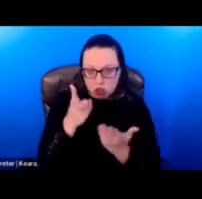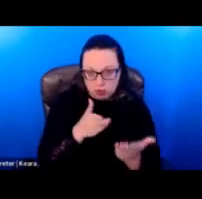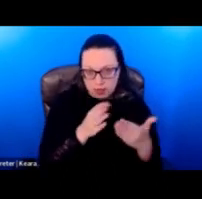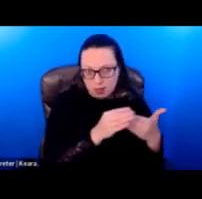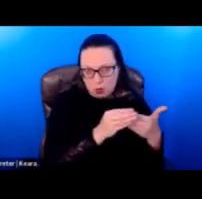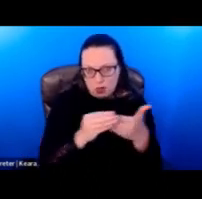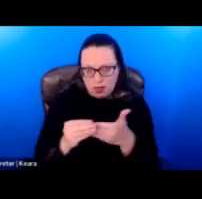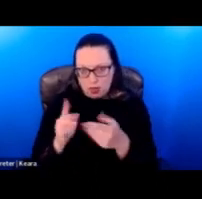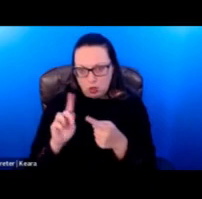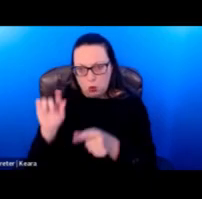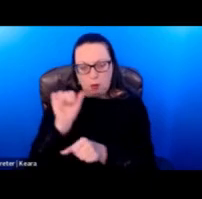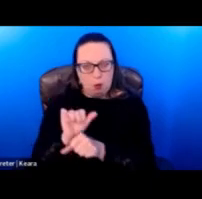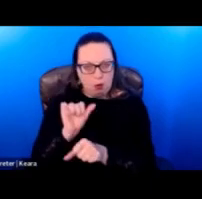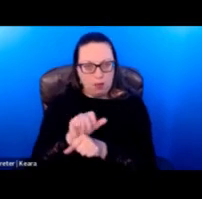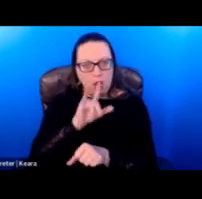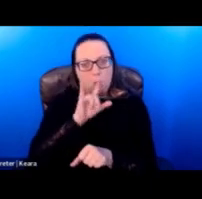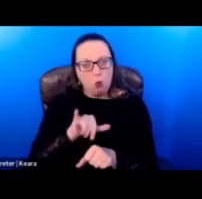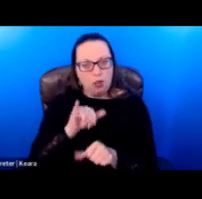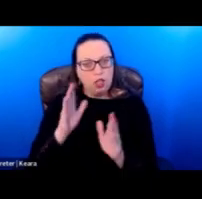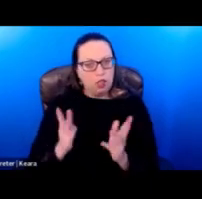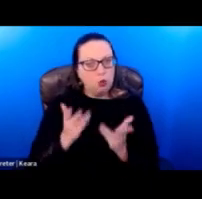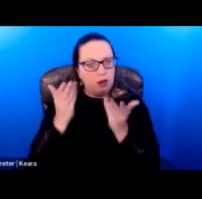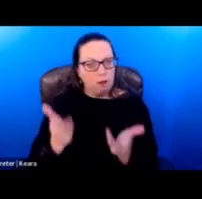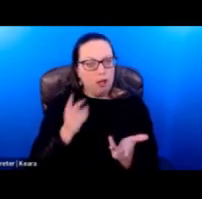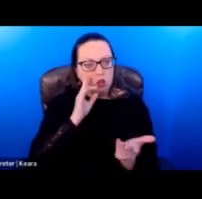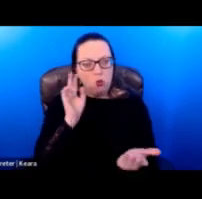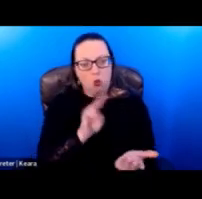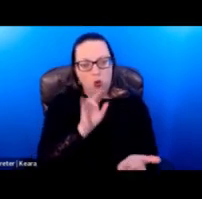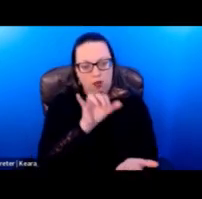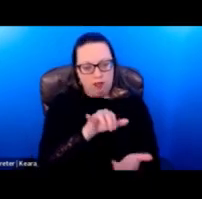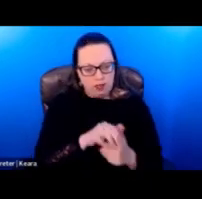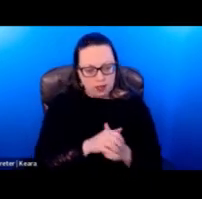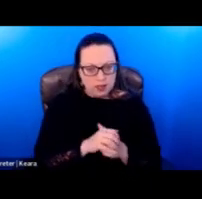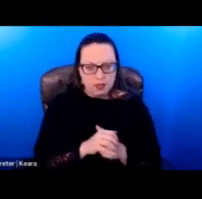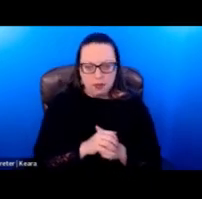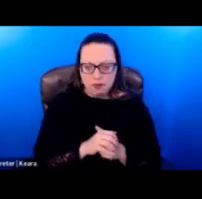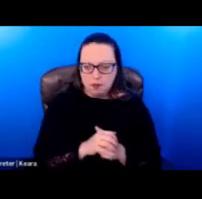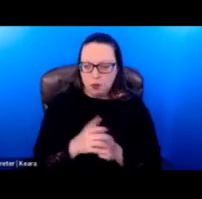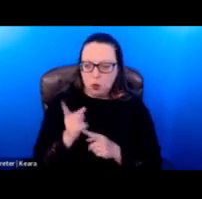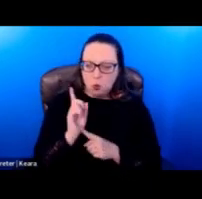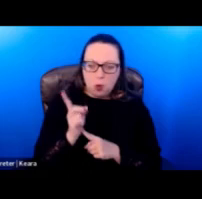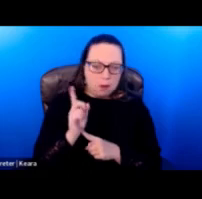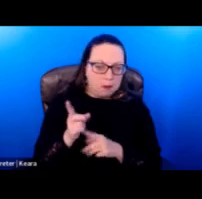And I really highly recommend taking a look at this webinar. We've got just about one minute left, and it's on the next